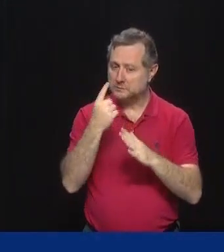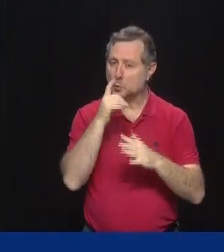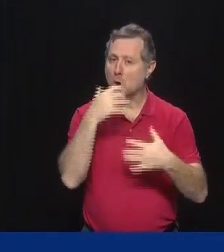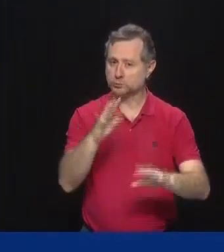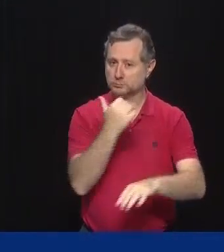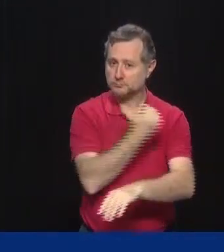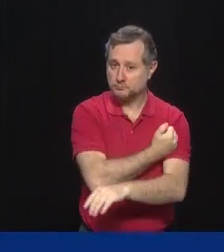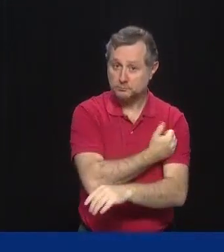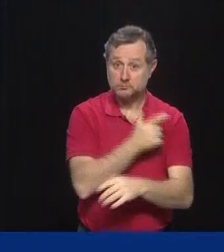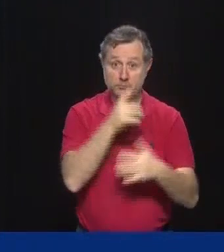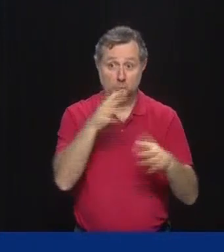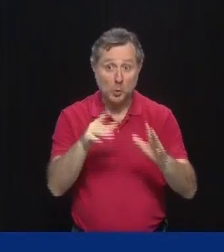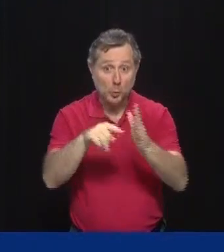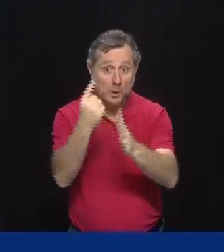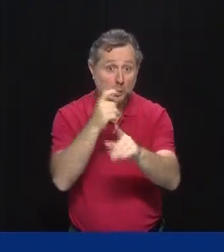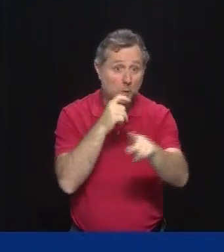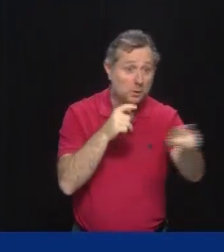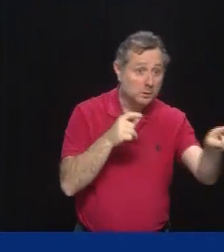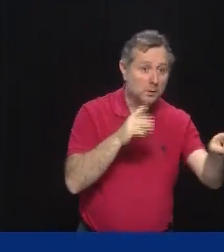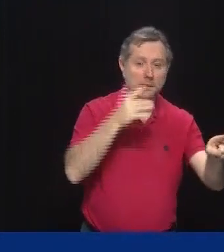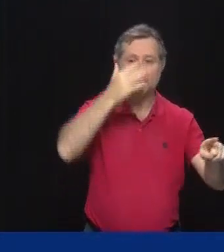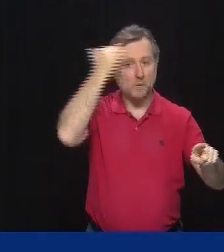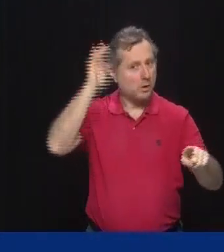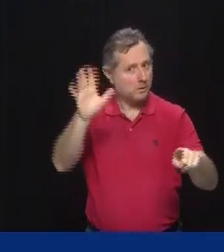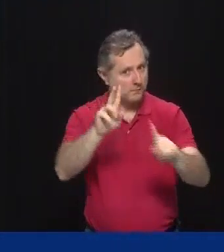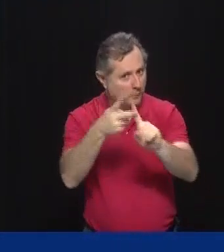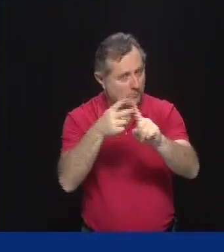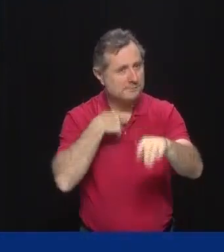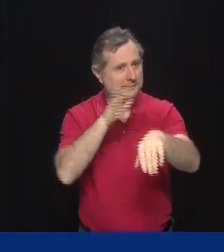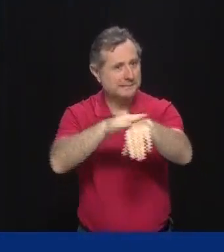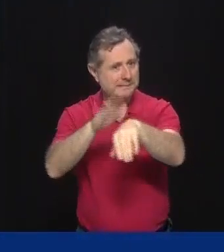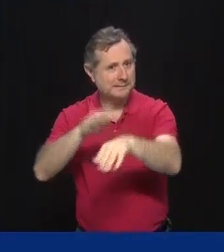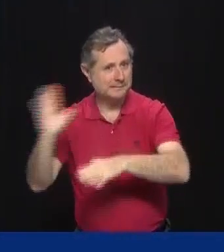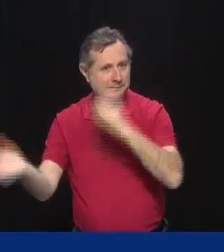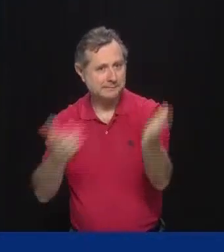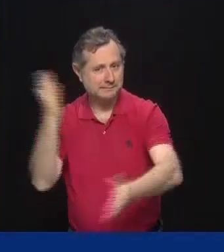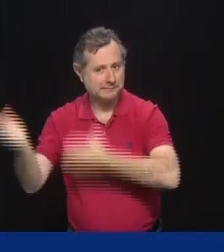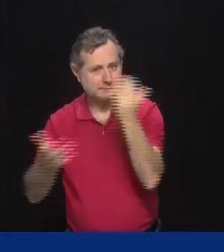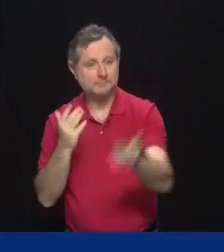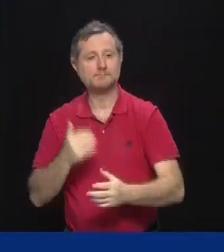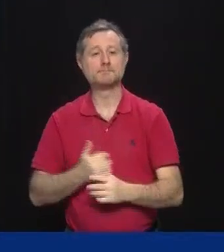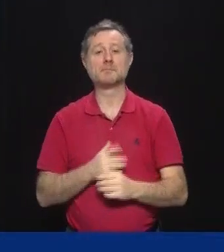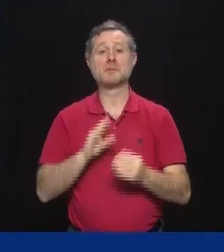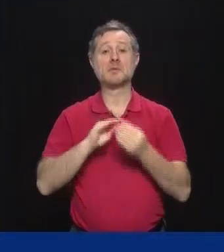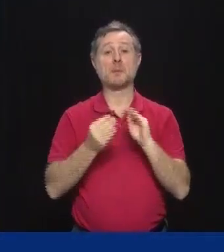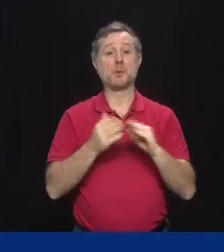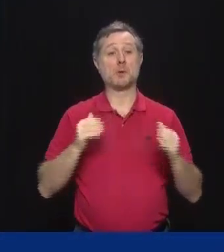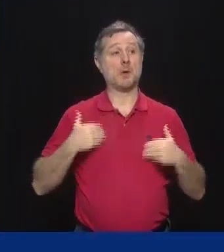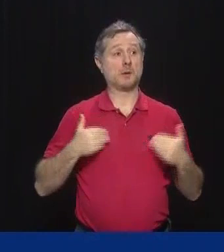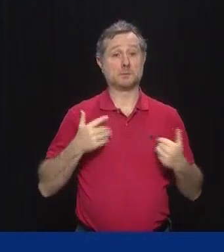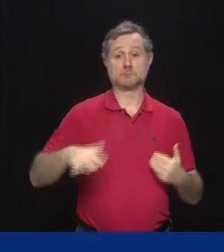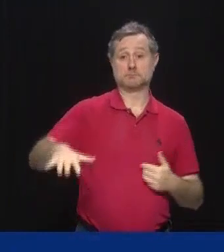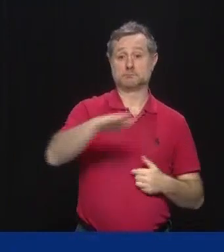WE'RE AT 86.8%. IF YOU GOT ONE DOSE, DON'T FORGET THE SECOND ONE. YOU'RE NOT FULLY INOCULATED